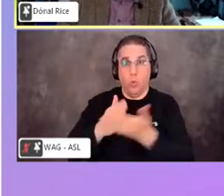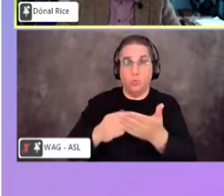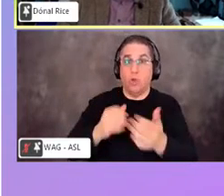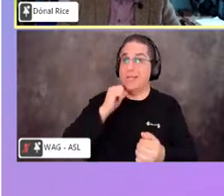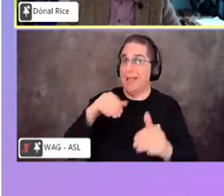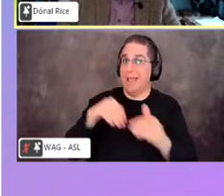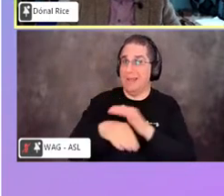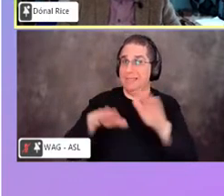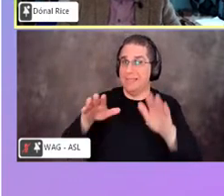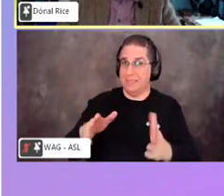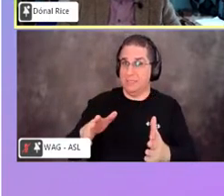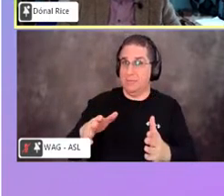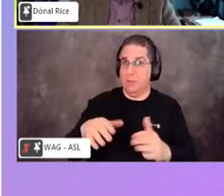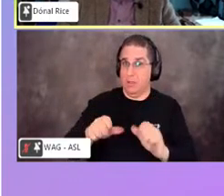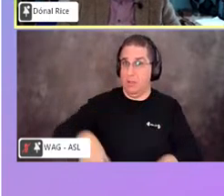turn